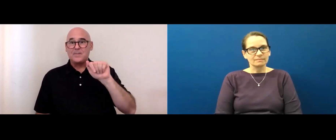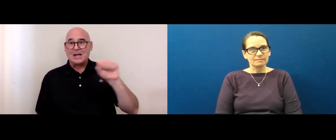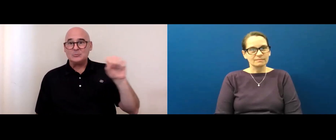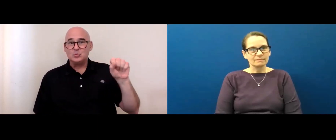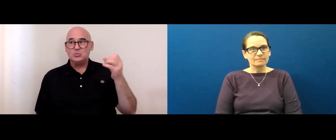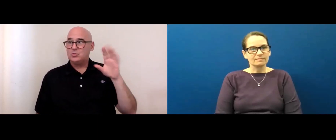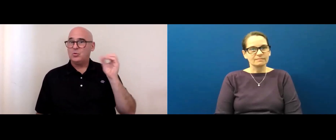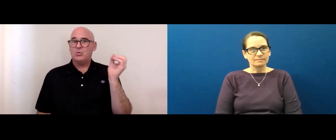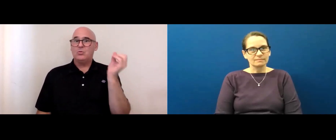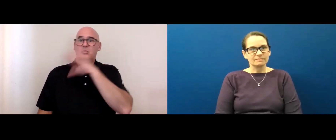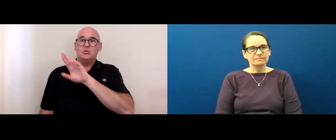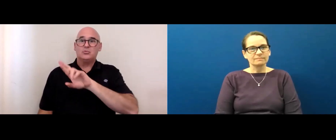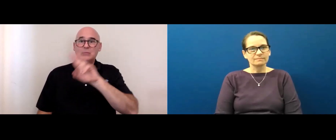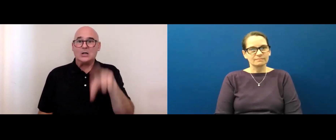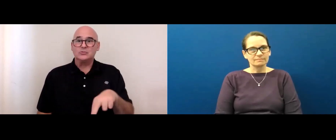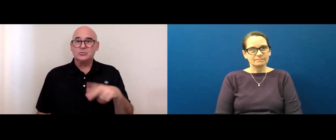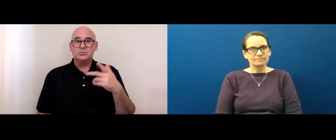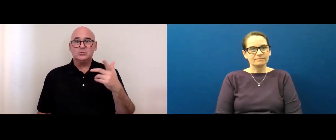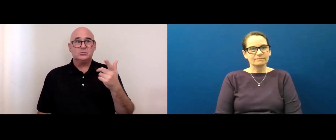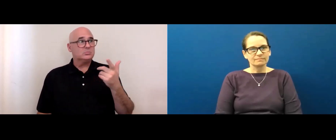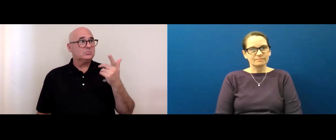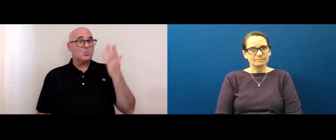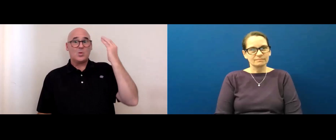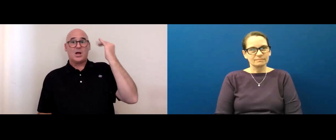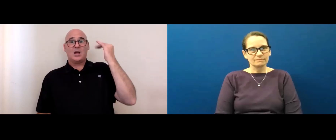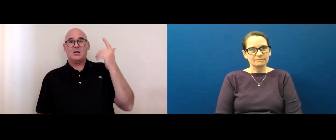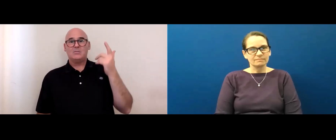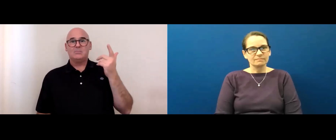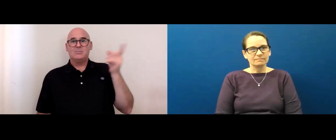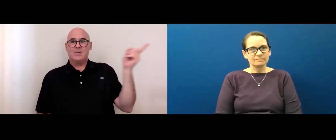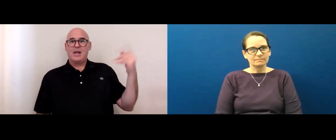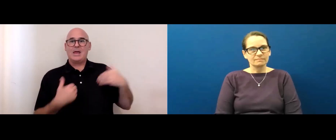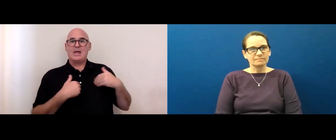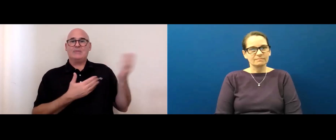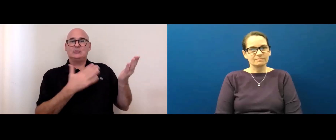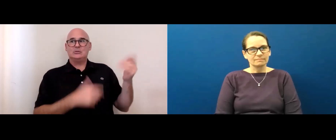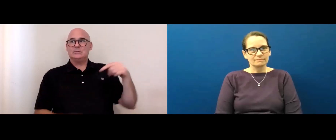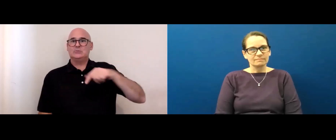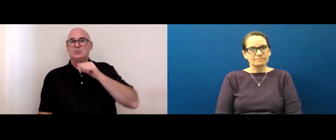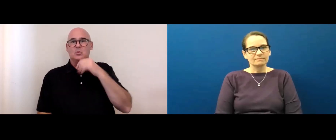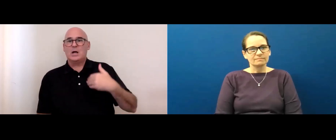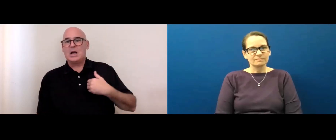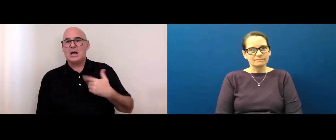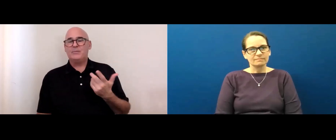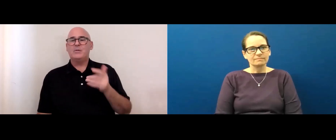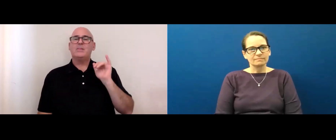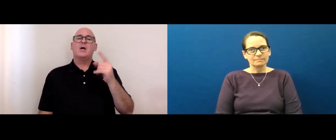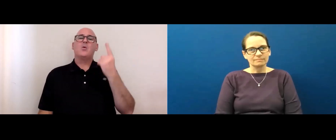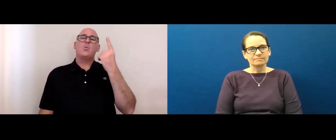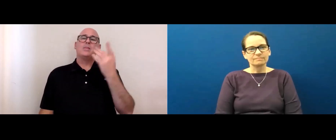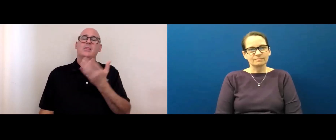or Massachusetts or Rochester New York why because they have services that we don't have here